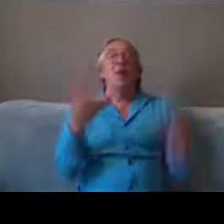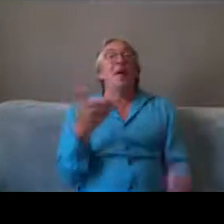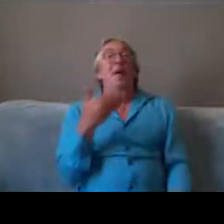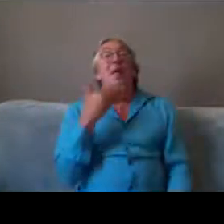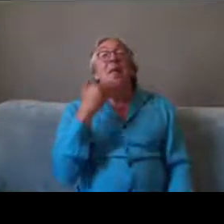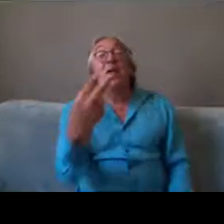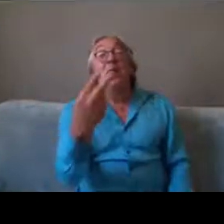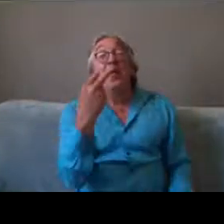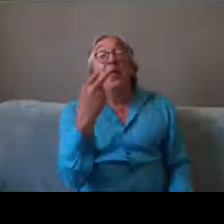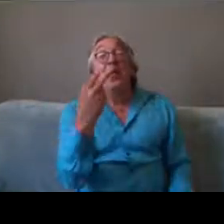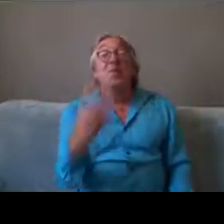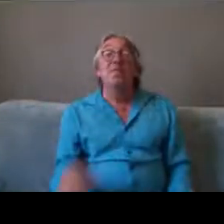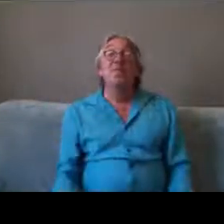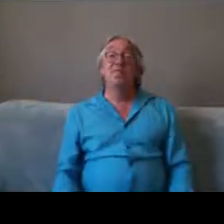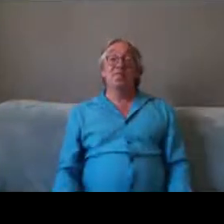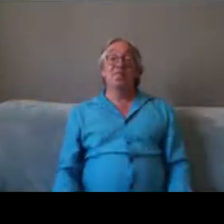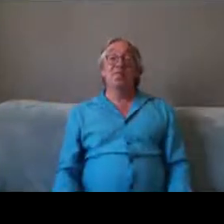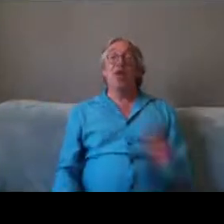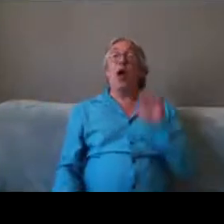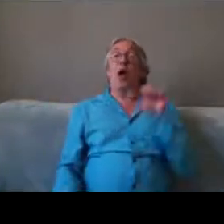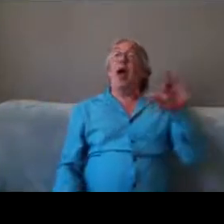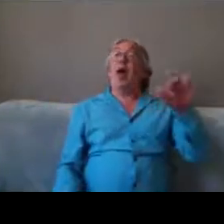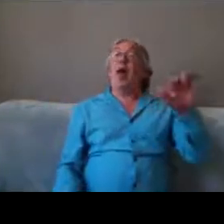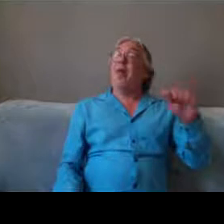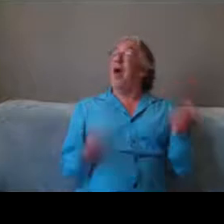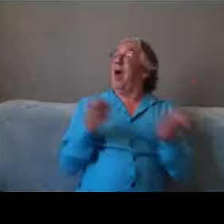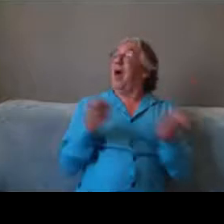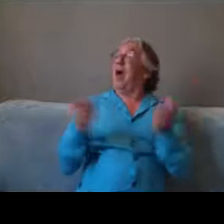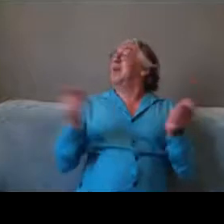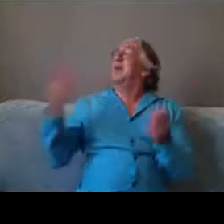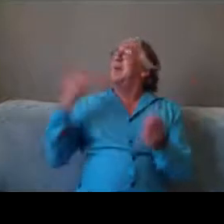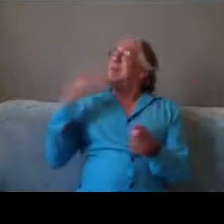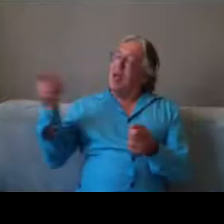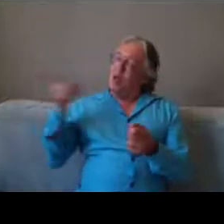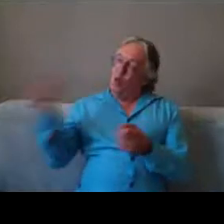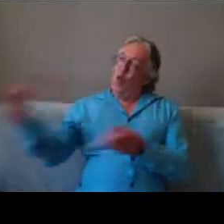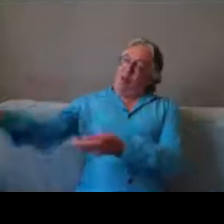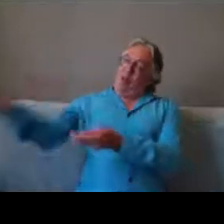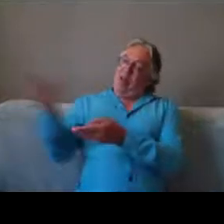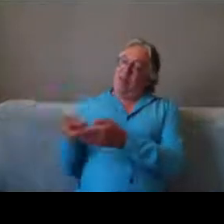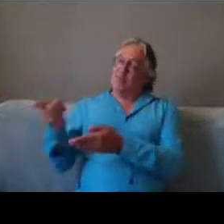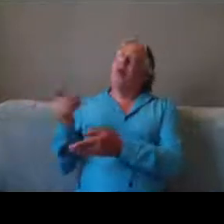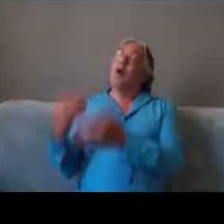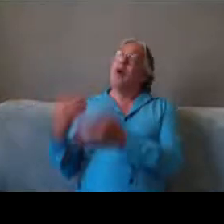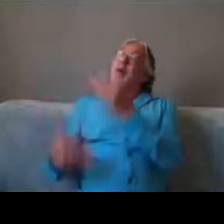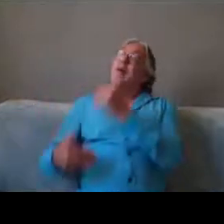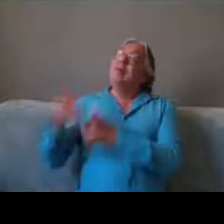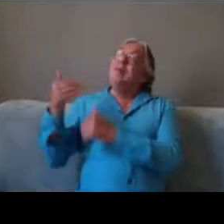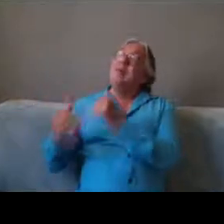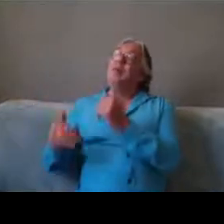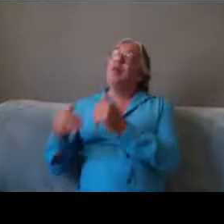To produce in results that can be transferred and used in the different countries and organisations.